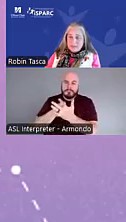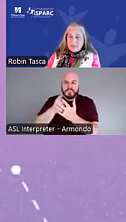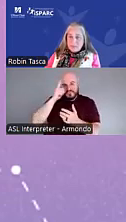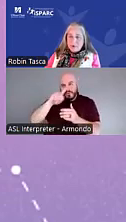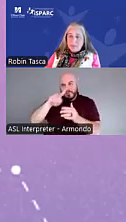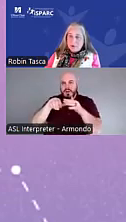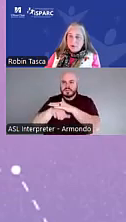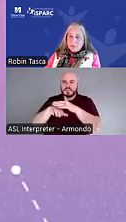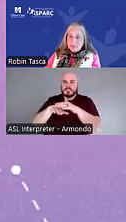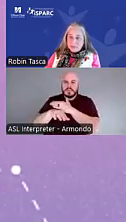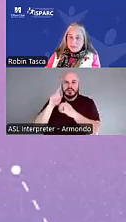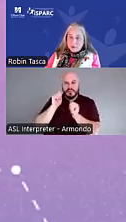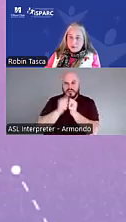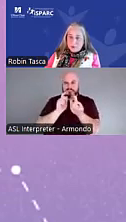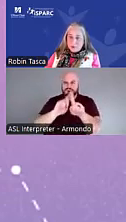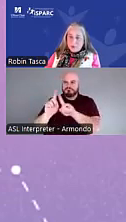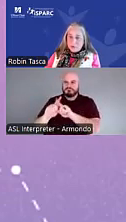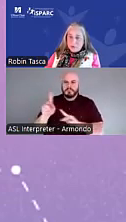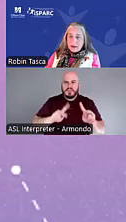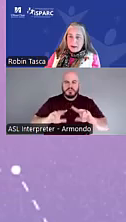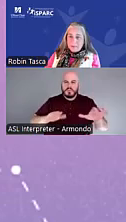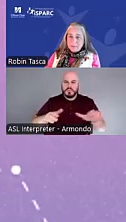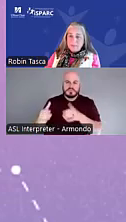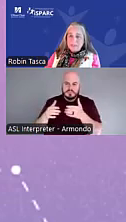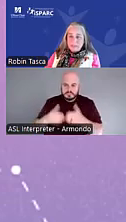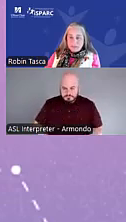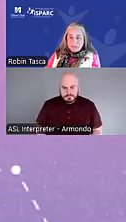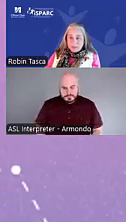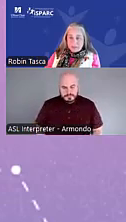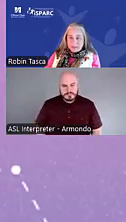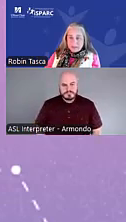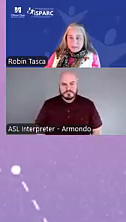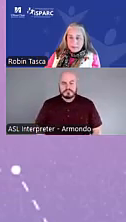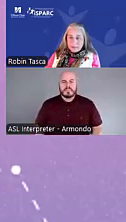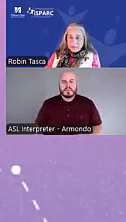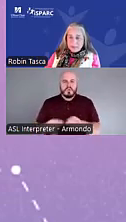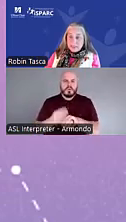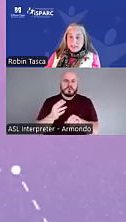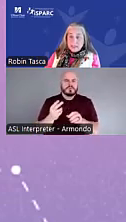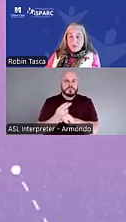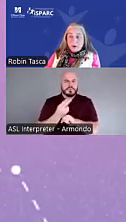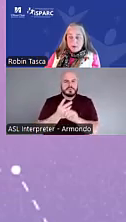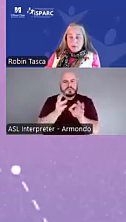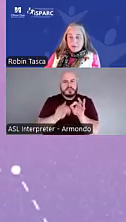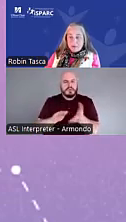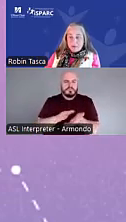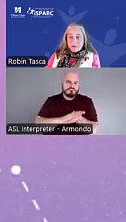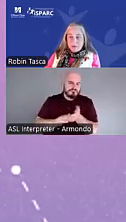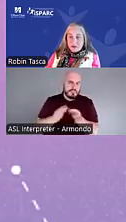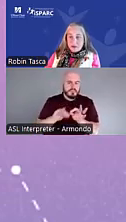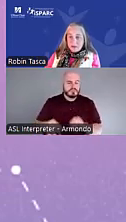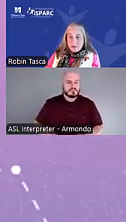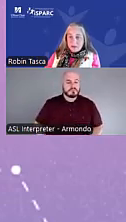But it is important to always go simple and using plain language. Alt text-- you always want to make sure that all